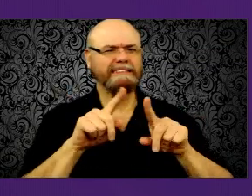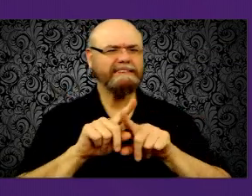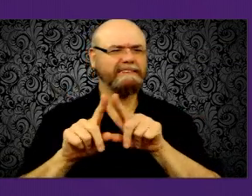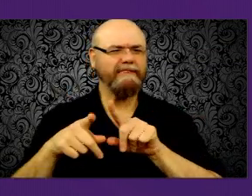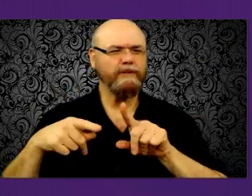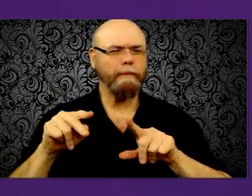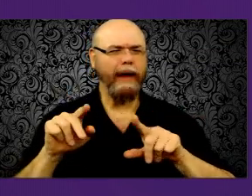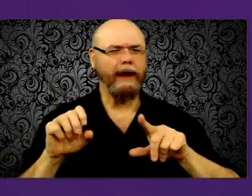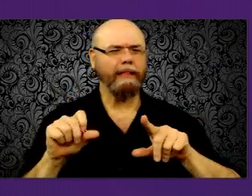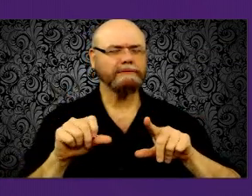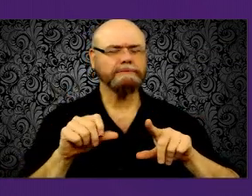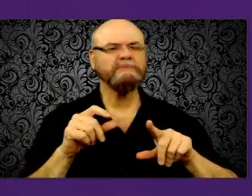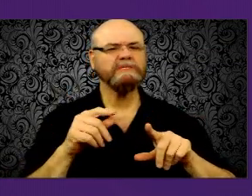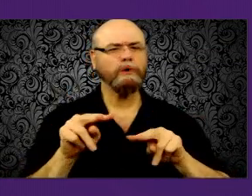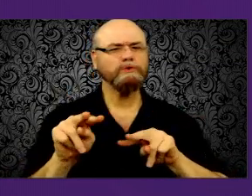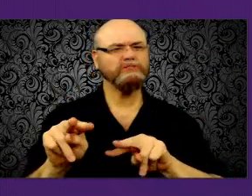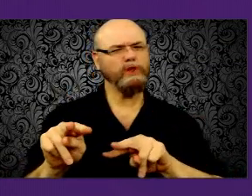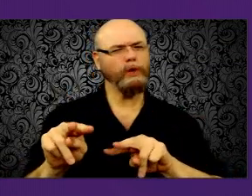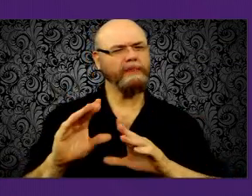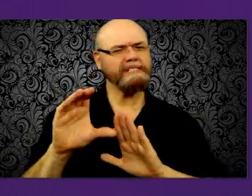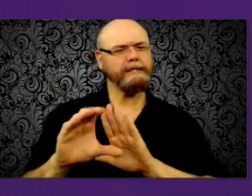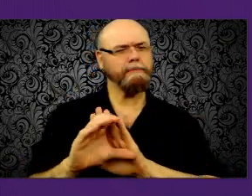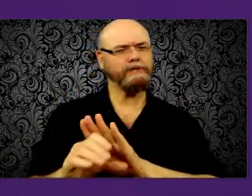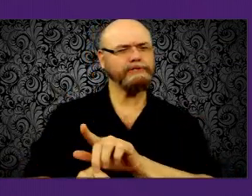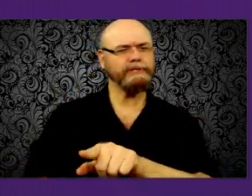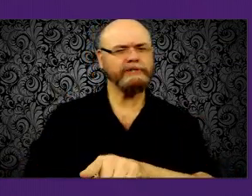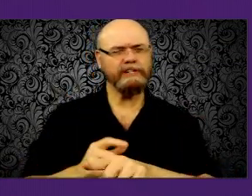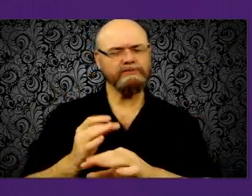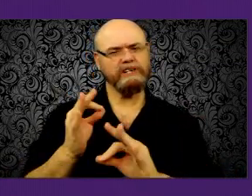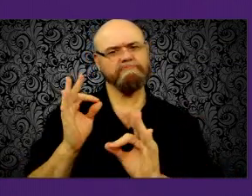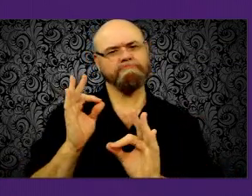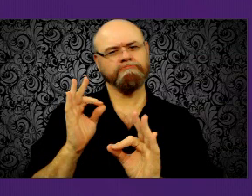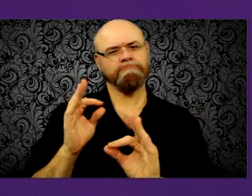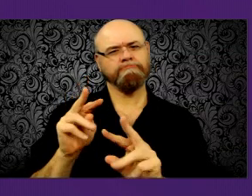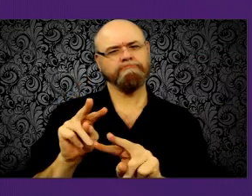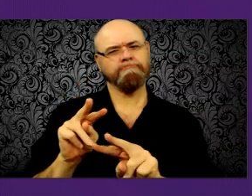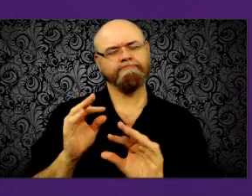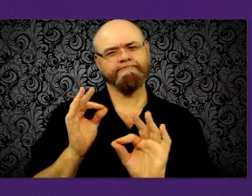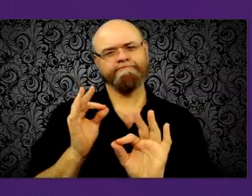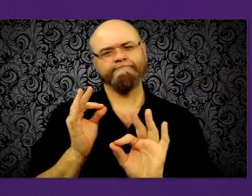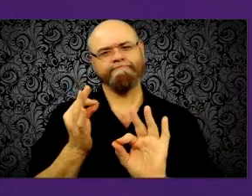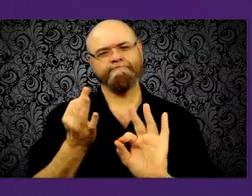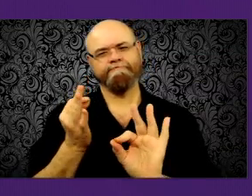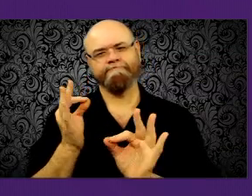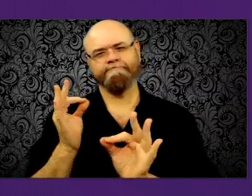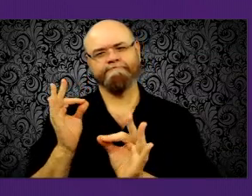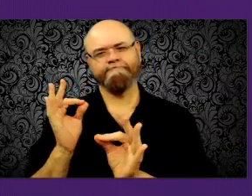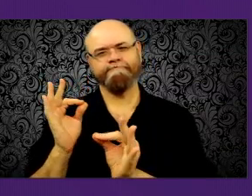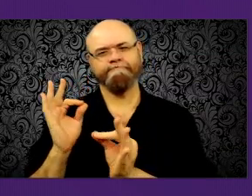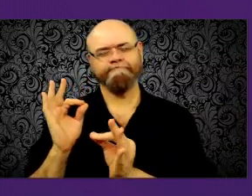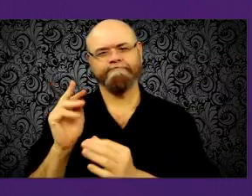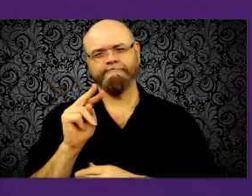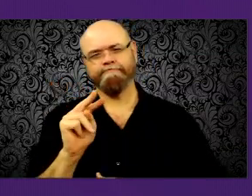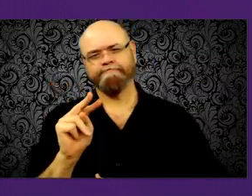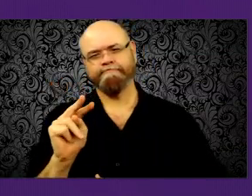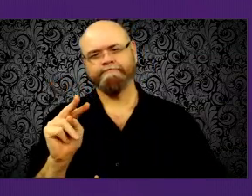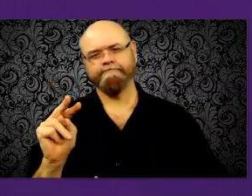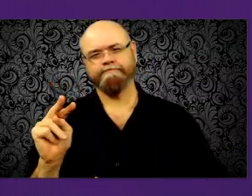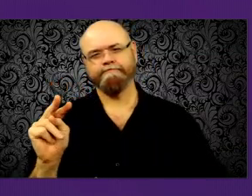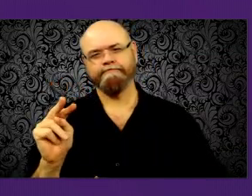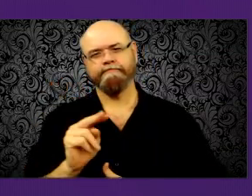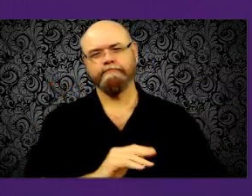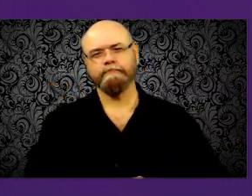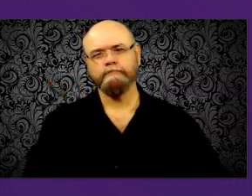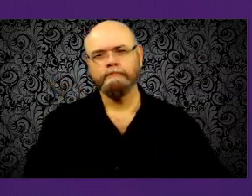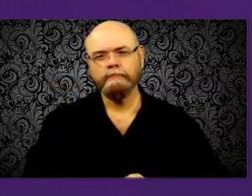Just take a look at the image. Just let your eyes pass from right to left and up and down.